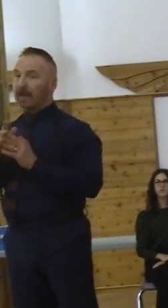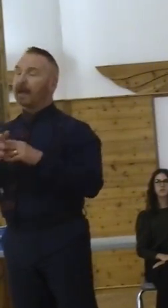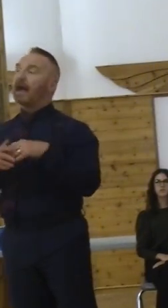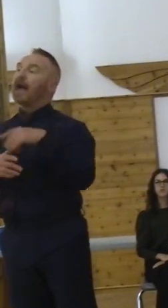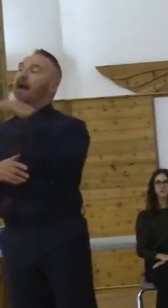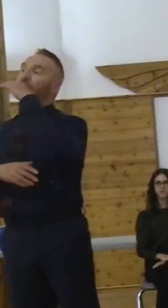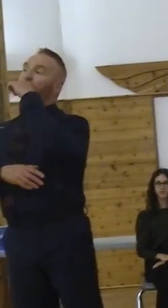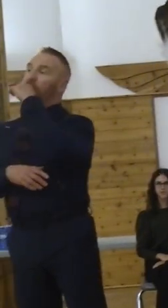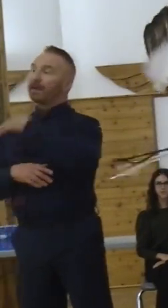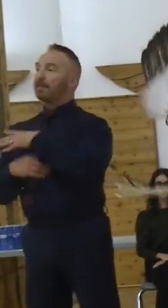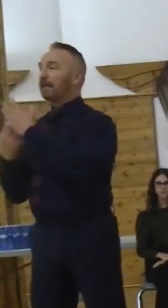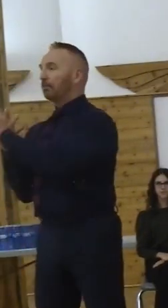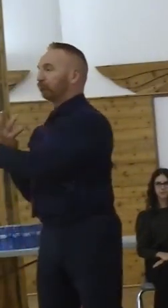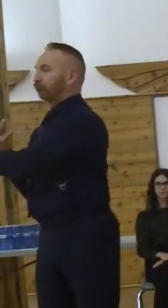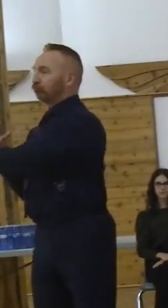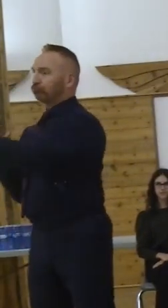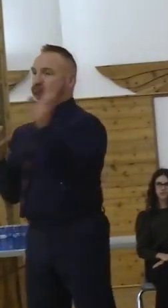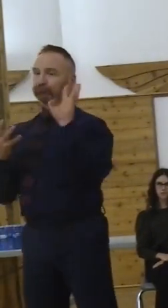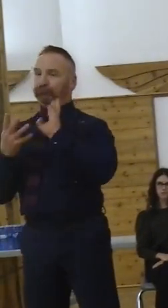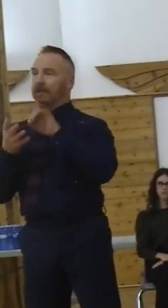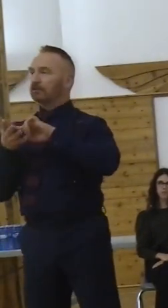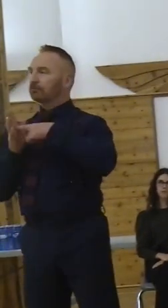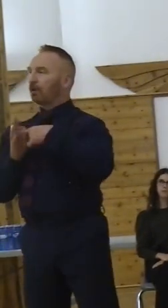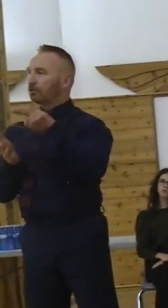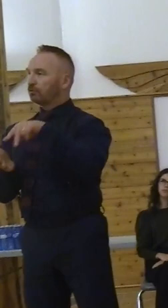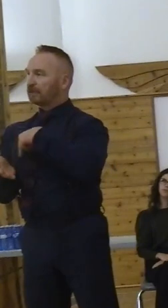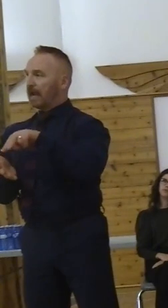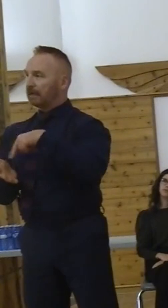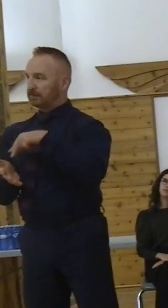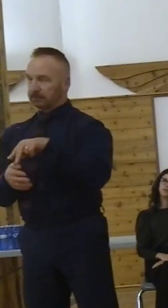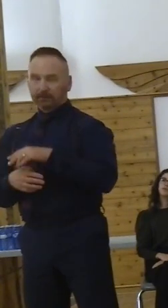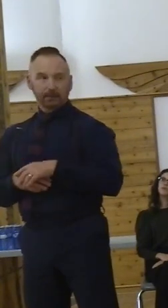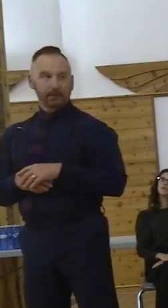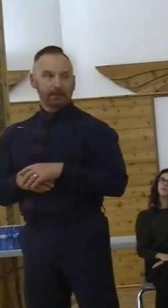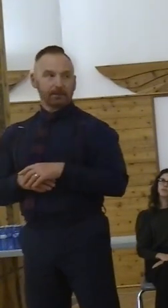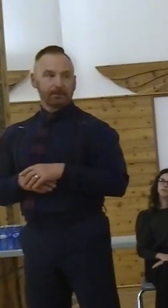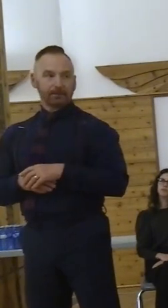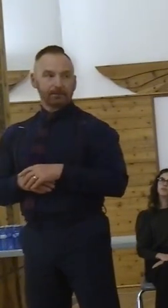And this was in a matter of four days dancing.